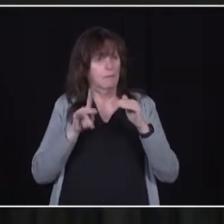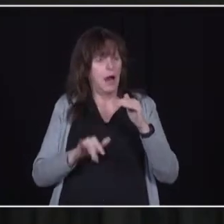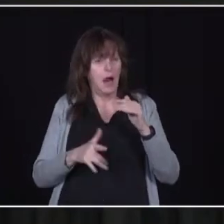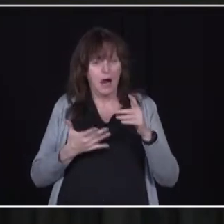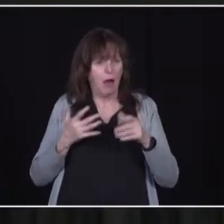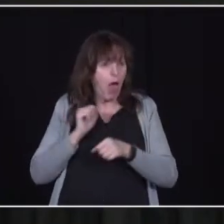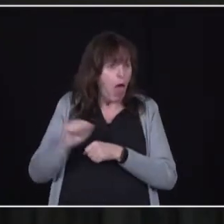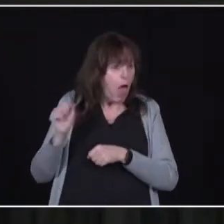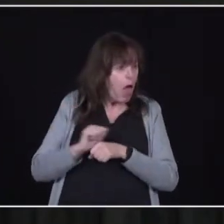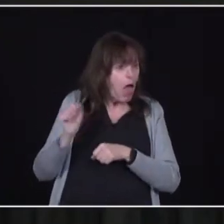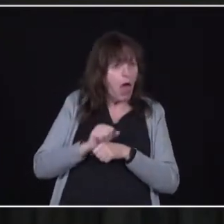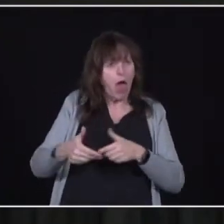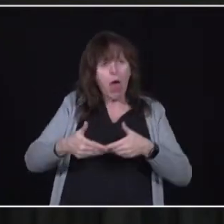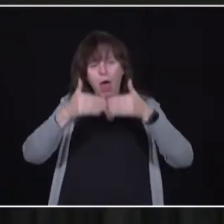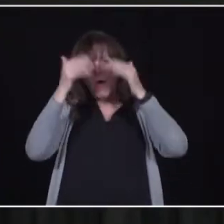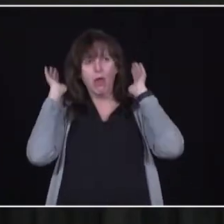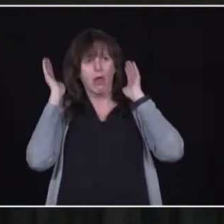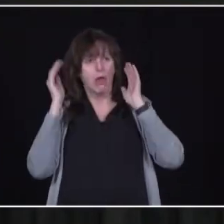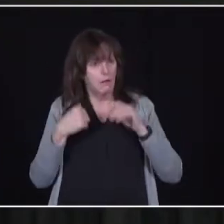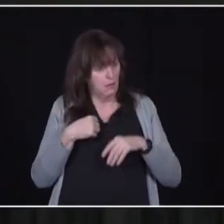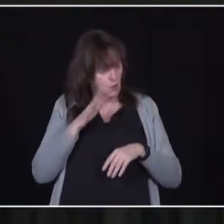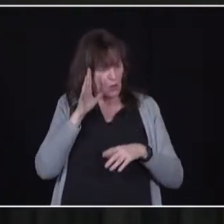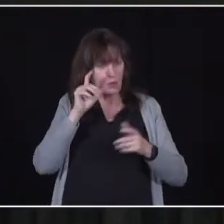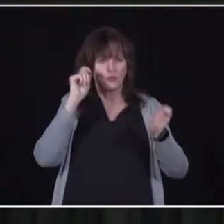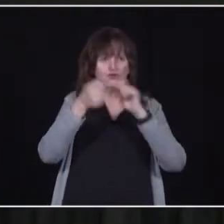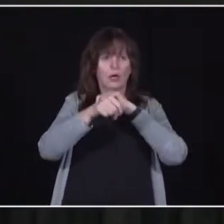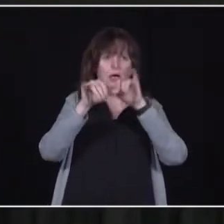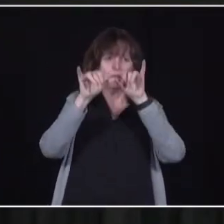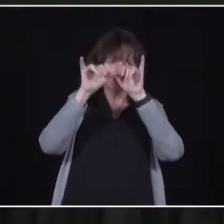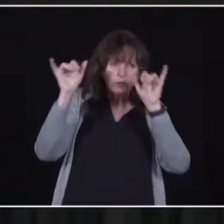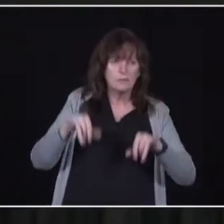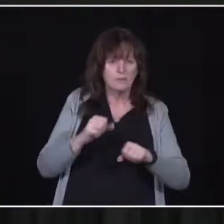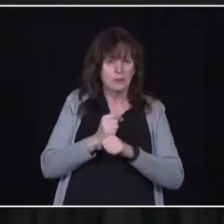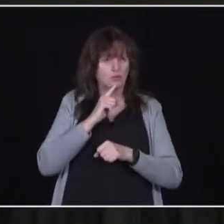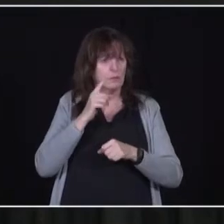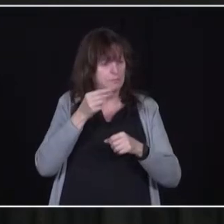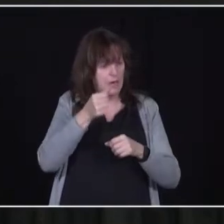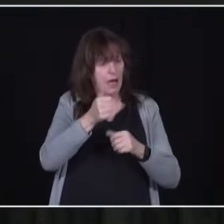underpaid, underworked overworked, understaffed.